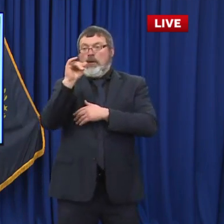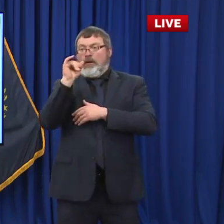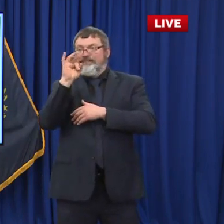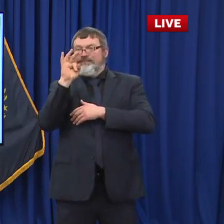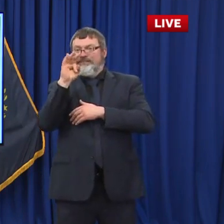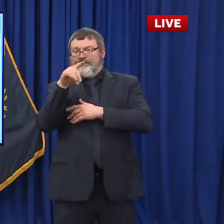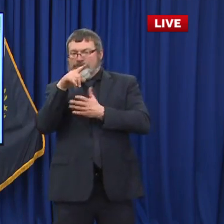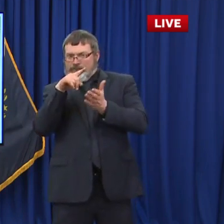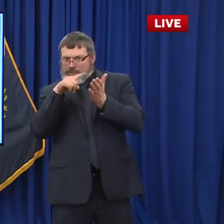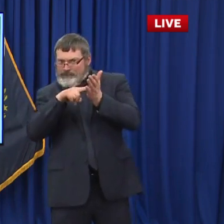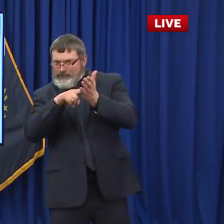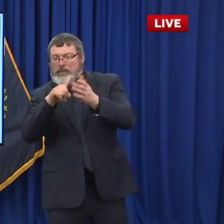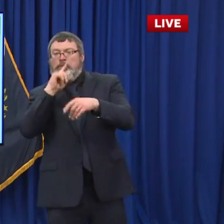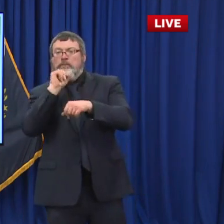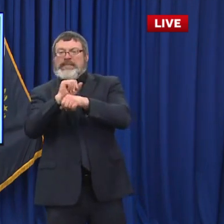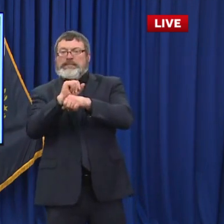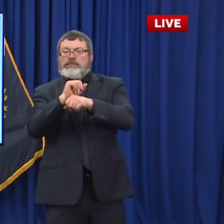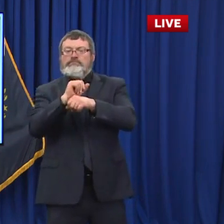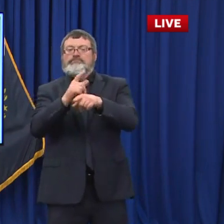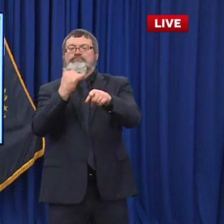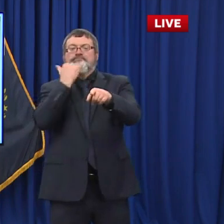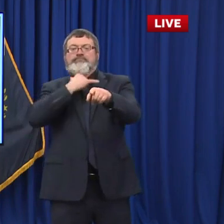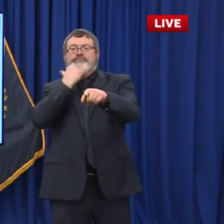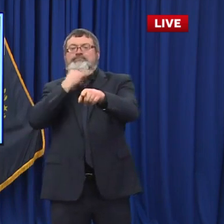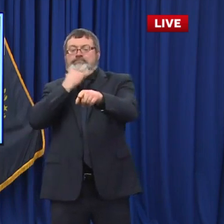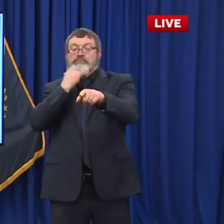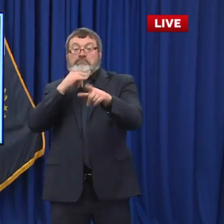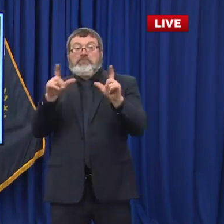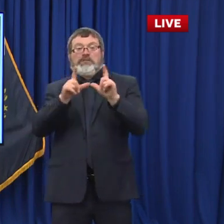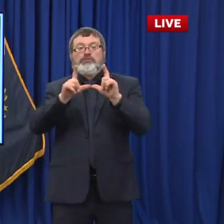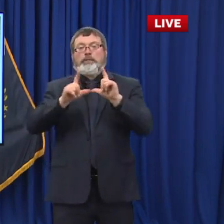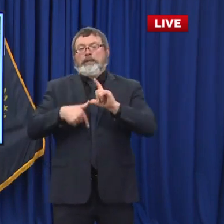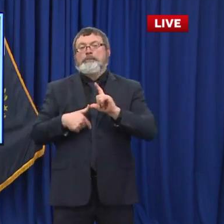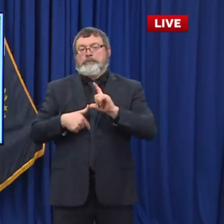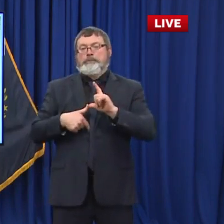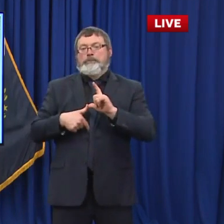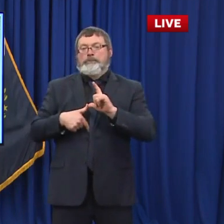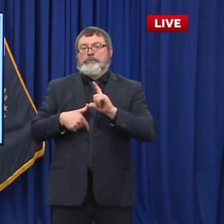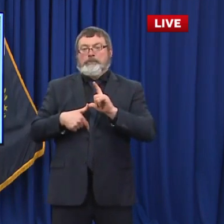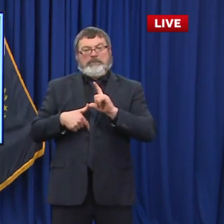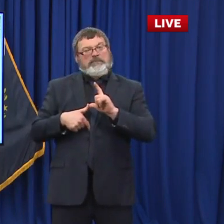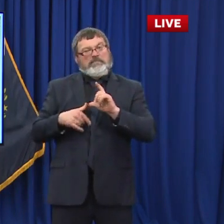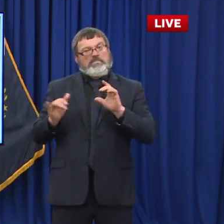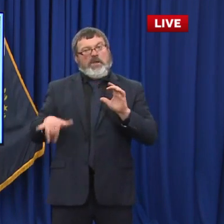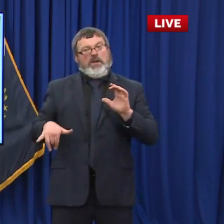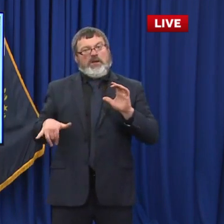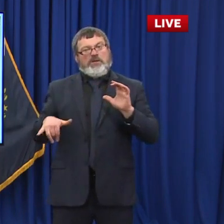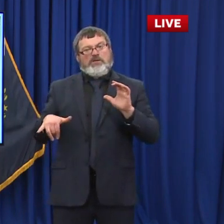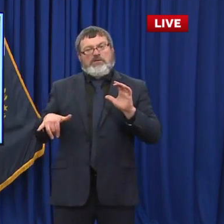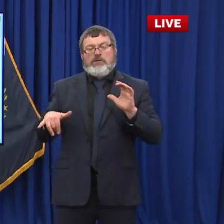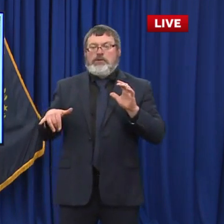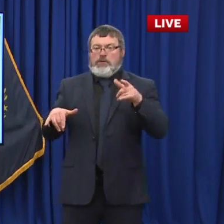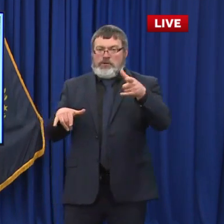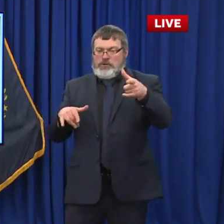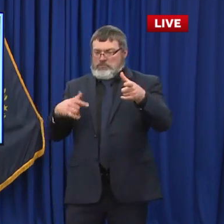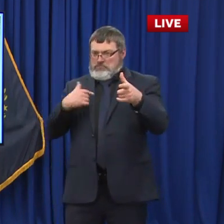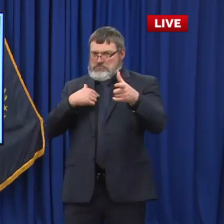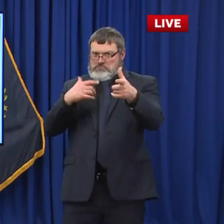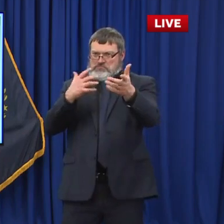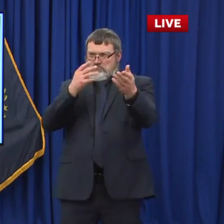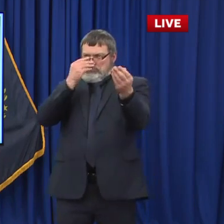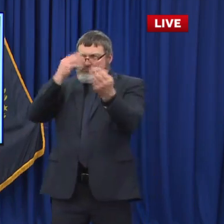SO IF IF ANYTHING COMES OUT OF THOSE INVESTIGATIONS AND THE QUESTIONS THAT WE WOULD ASK RELATED TO WHAT THE EMPLOYEES ARE REPORTING.